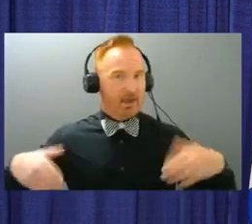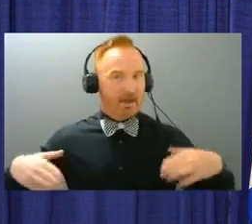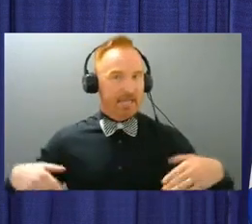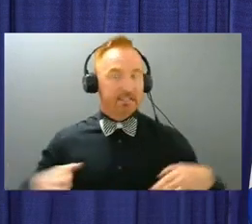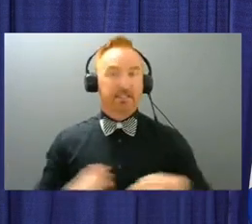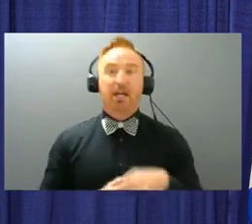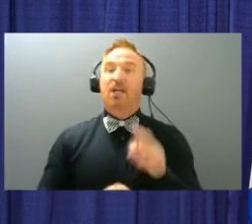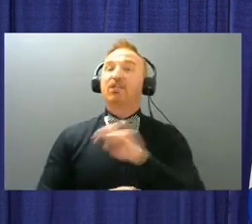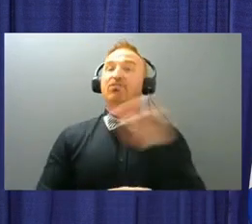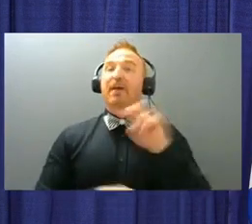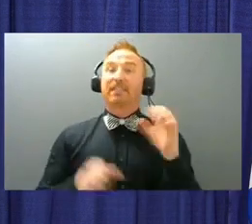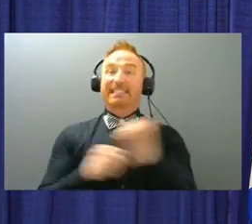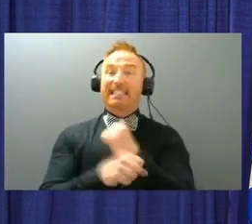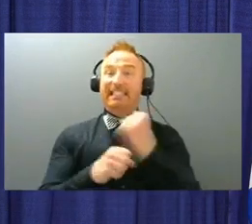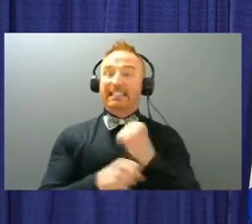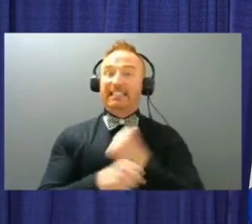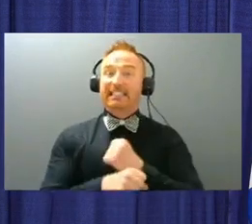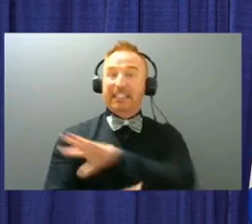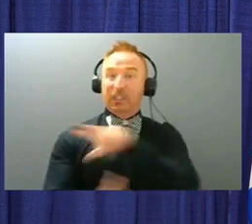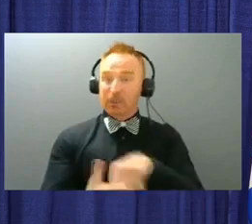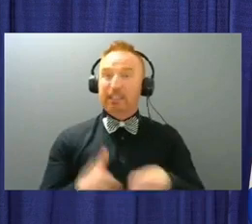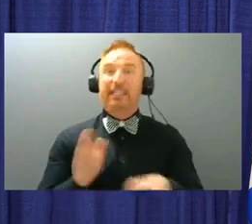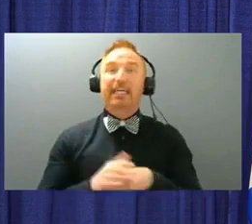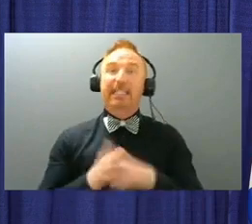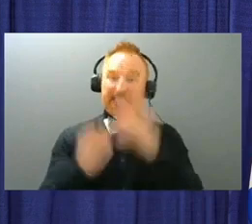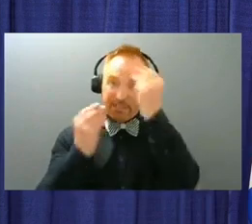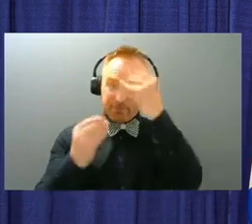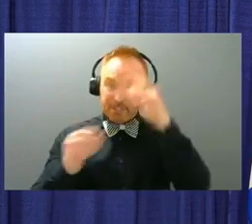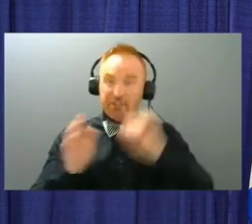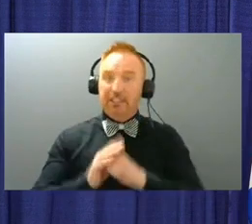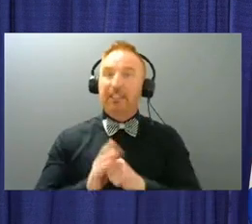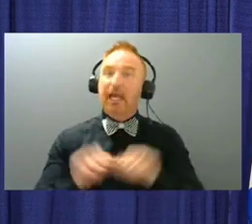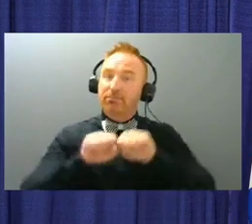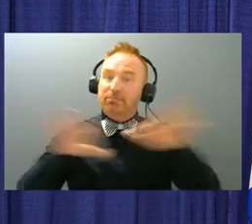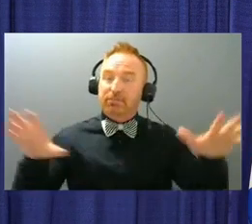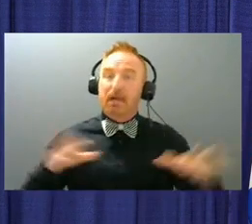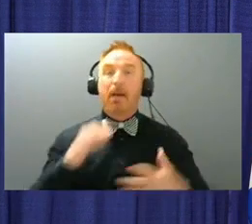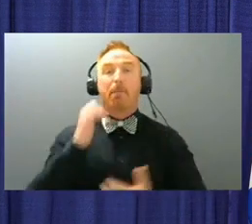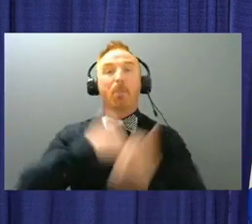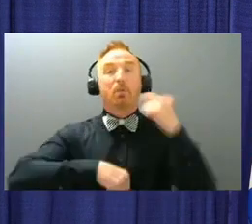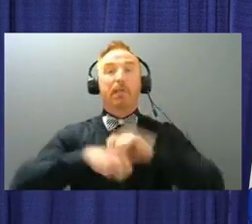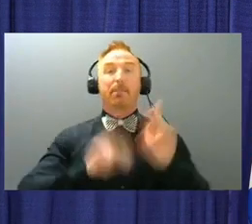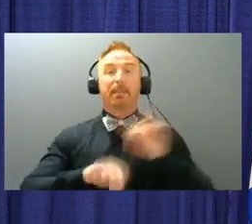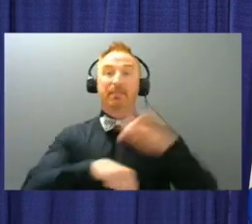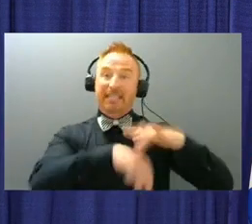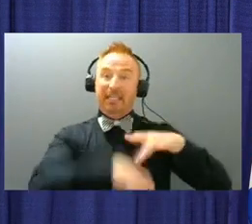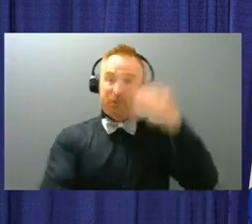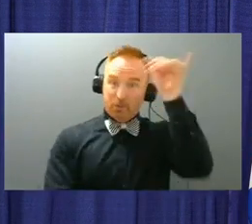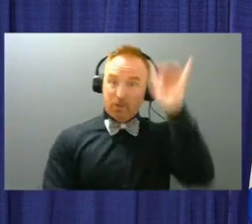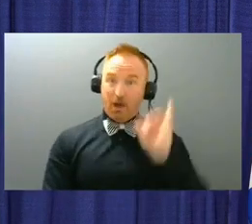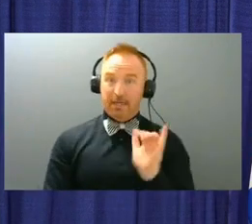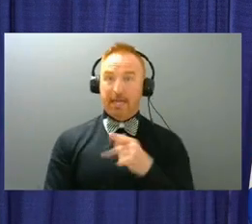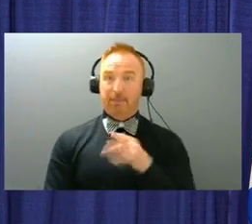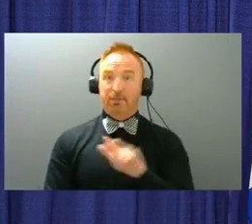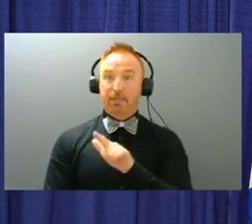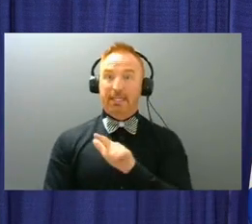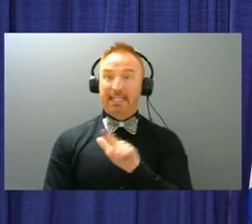statistics and the information bulletin for today. Most travellers into Yukon since April 29th who stayed in Yukon